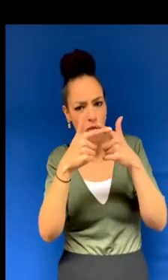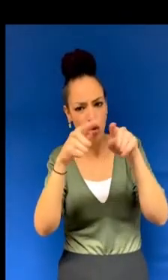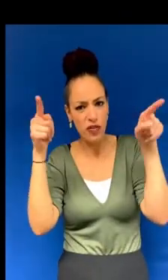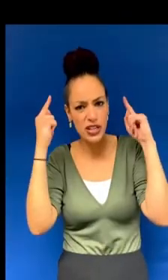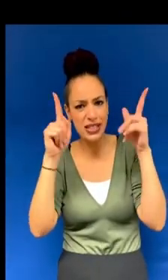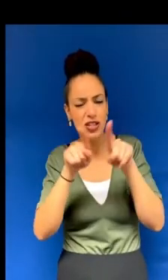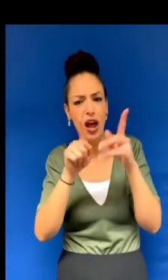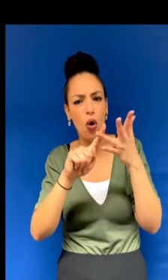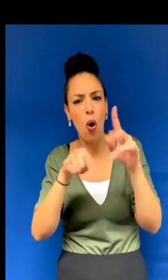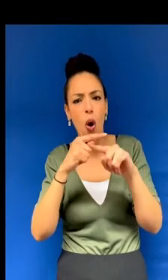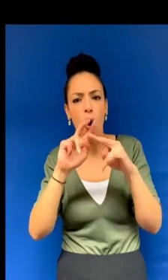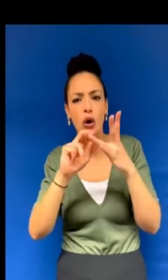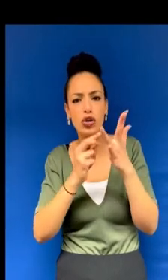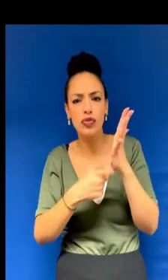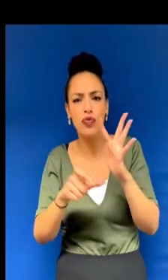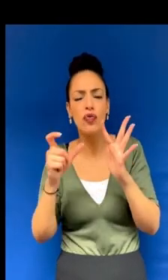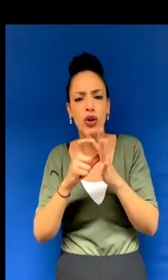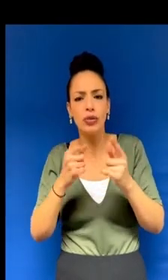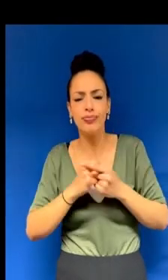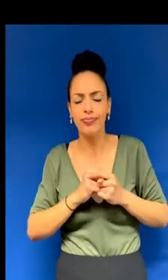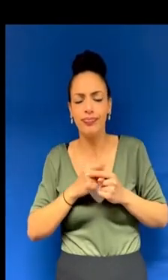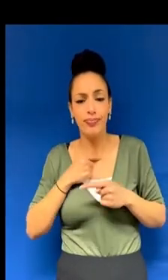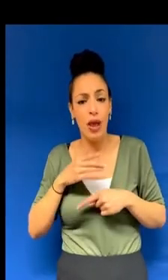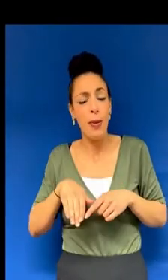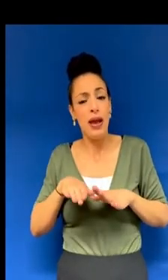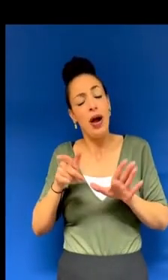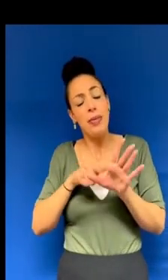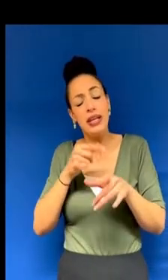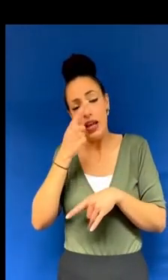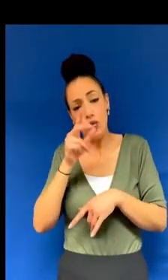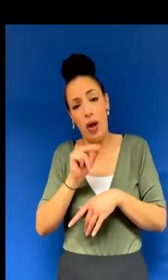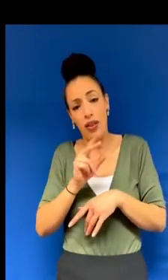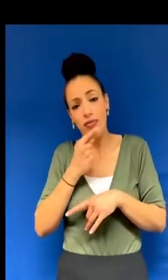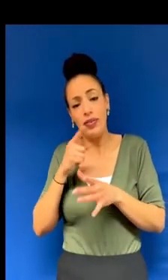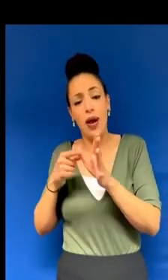like the ones that we go to, that go to Oxford, go to Cambridge, go to the like Ivy League Schools